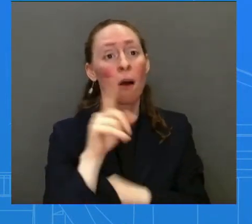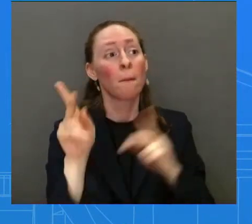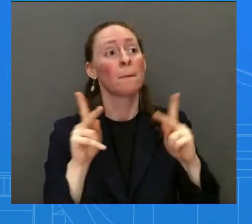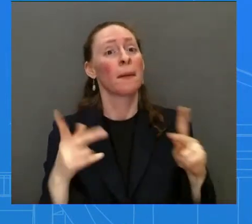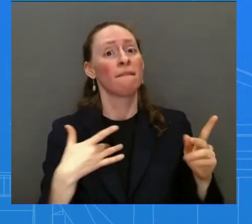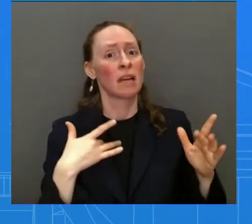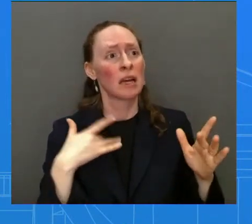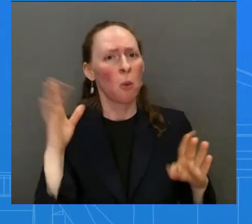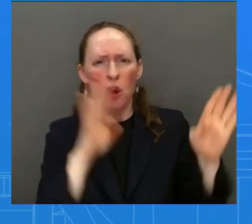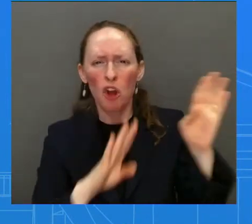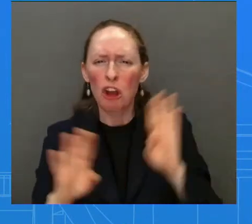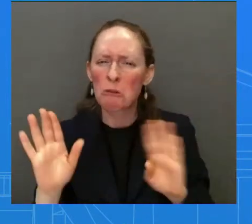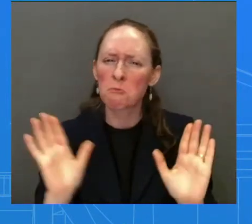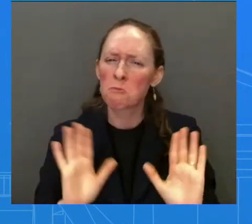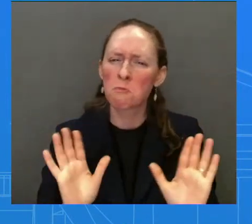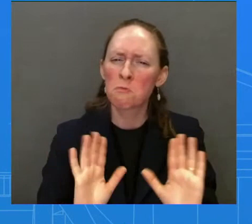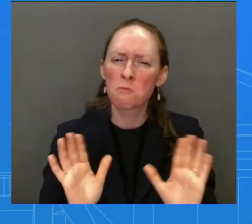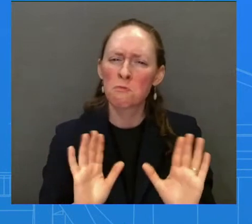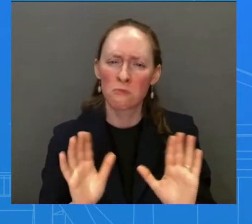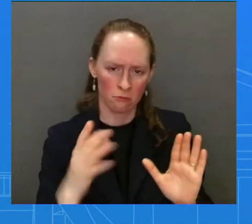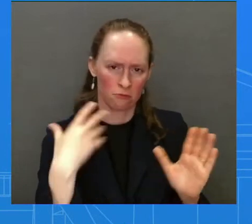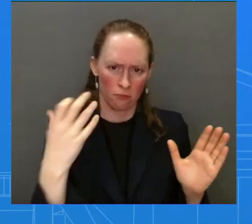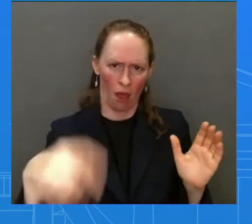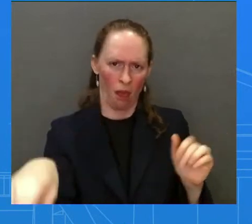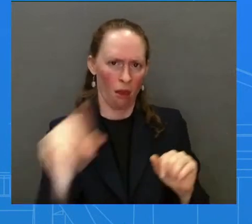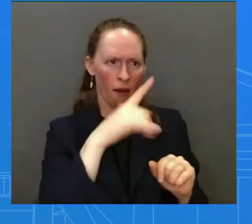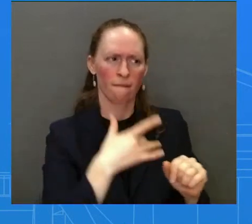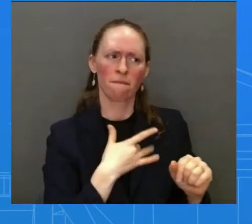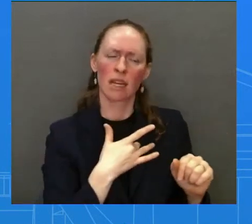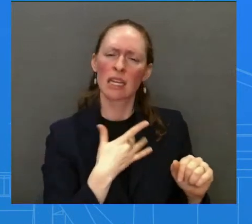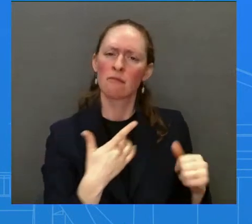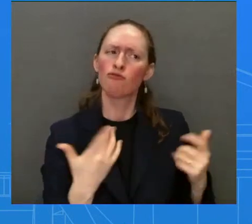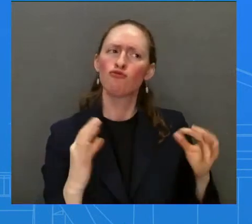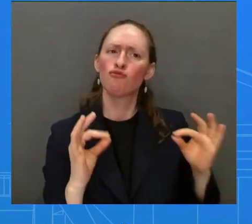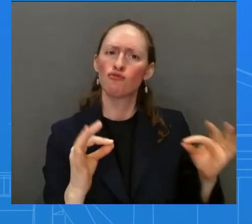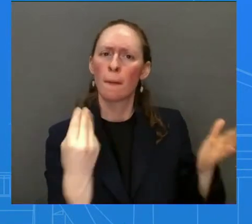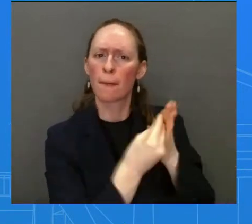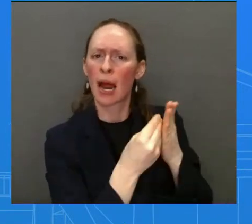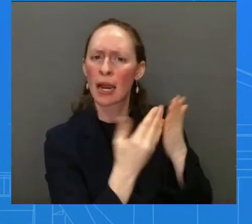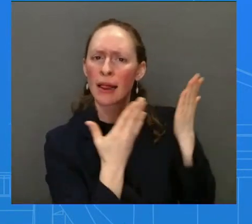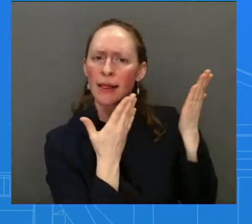and also give access -- give bank access to resources to meet those depositors' demand.